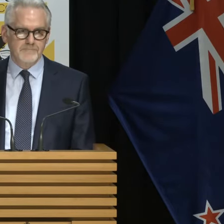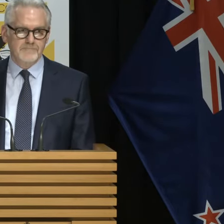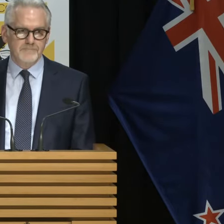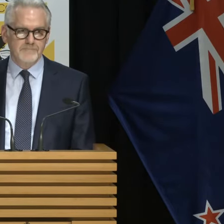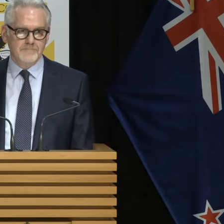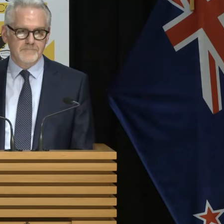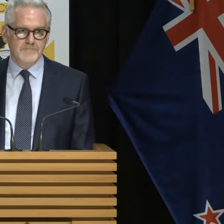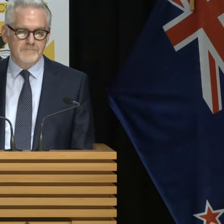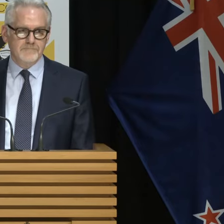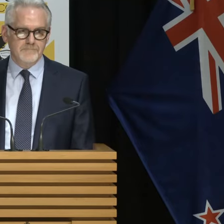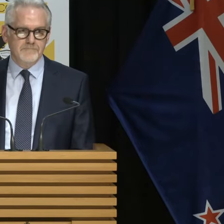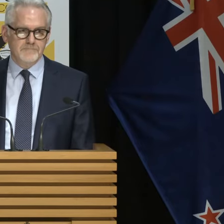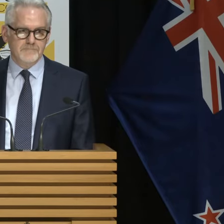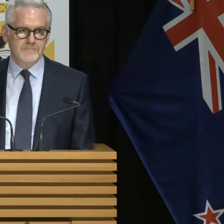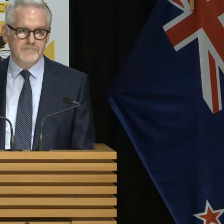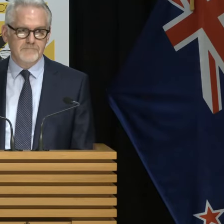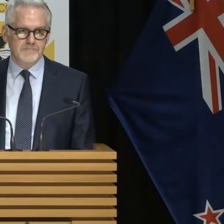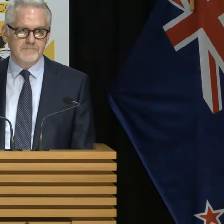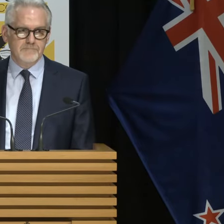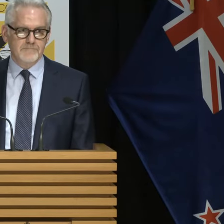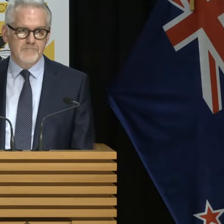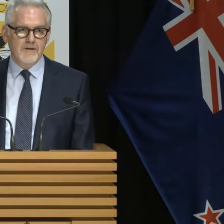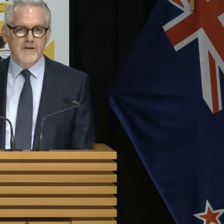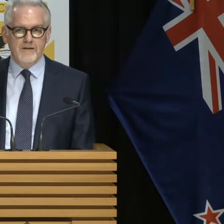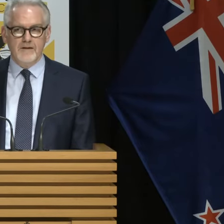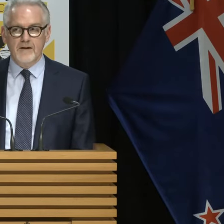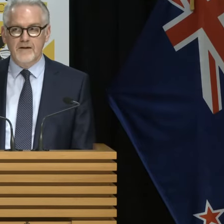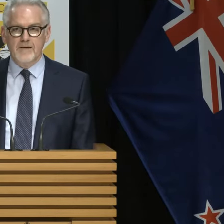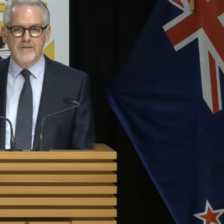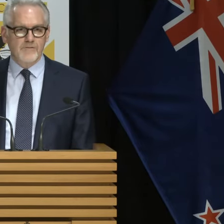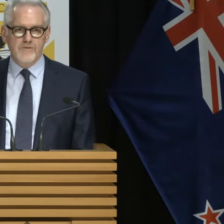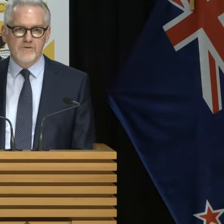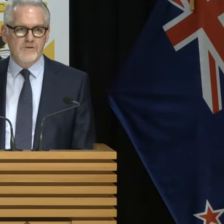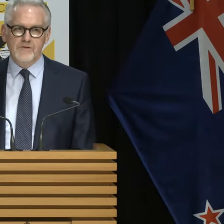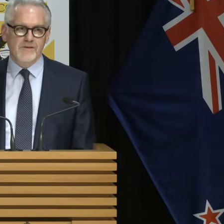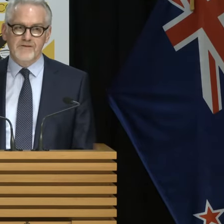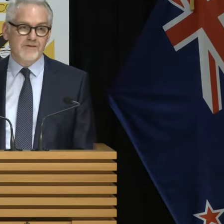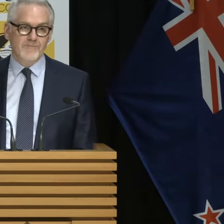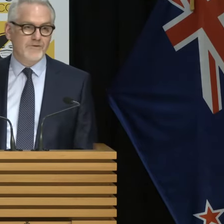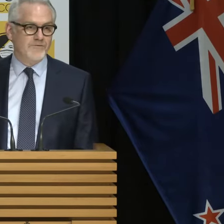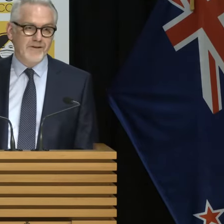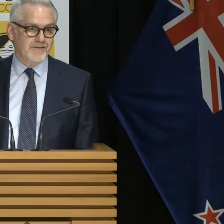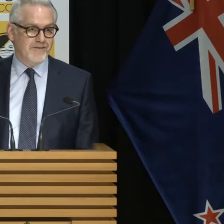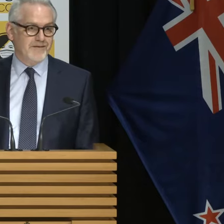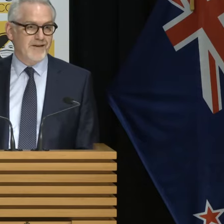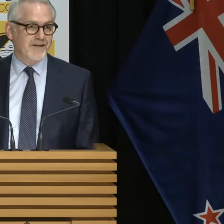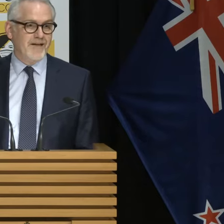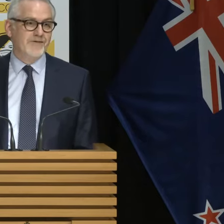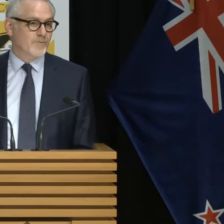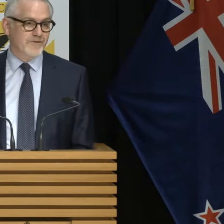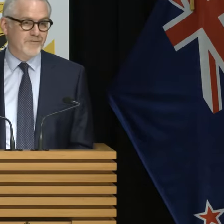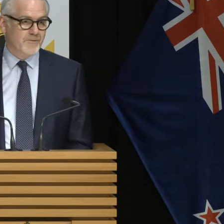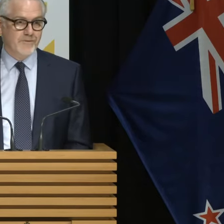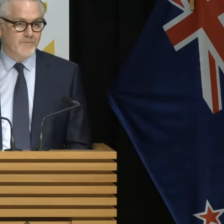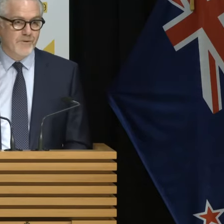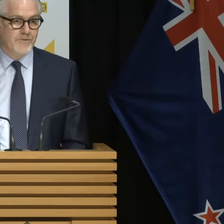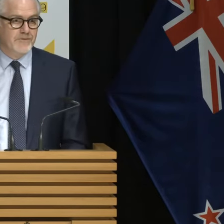Are you happy with the way